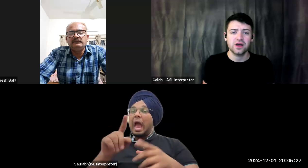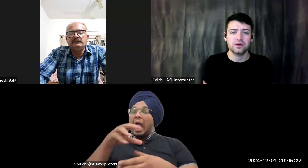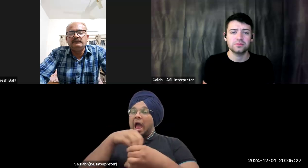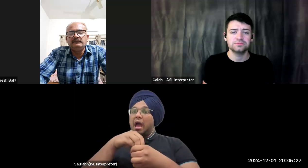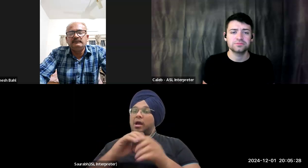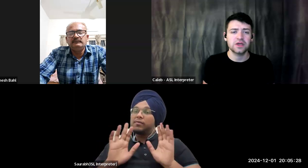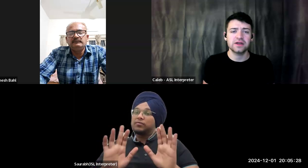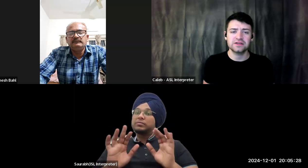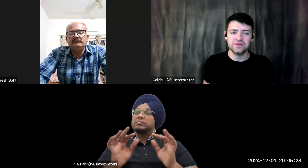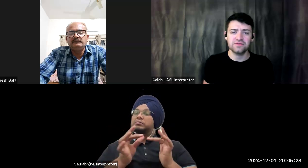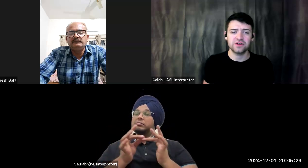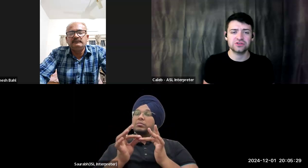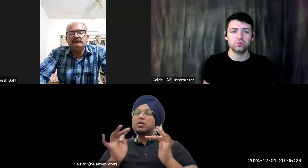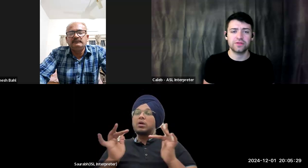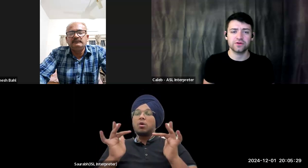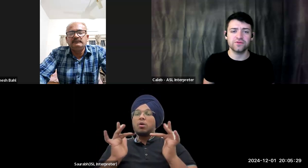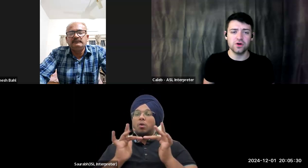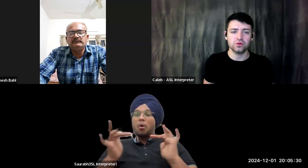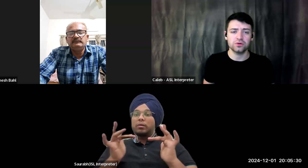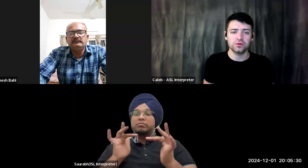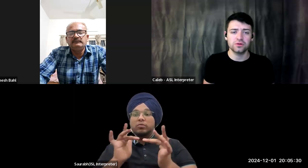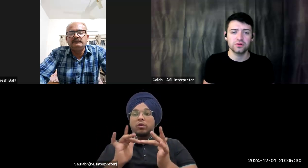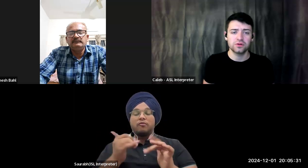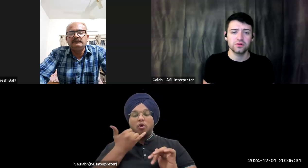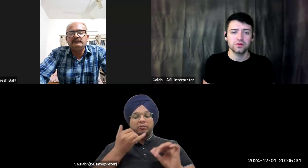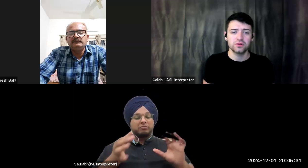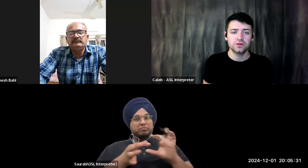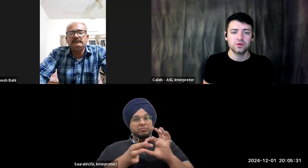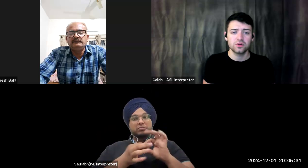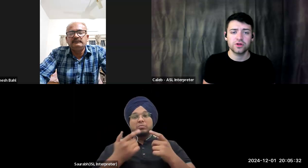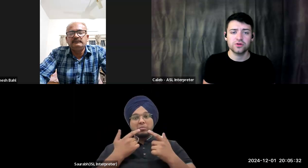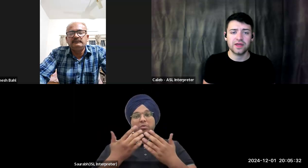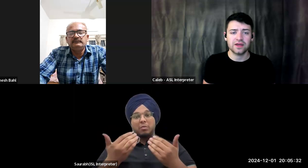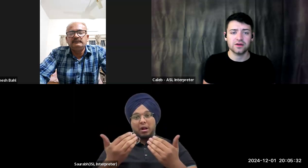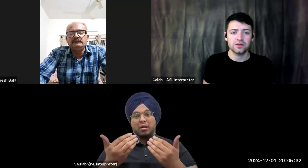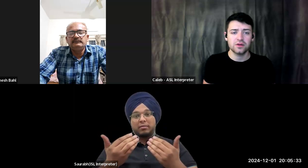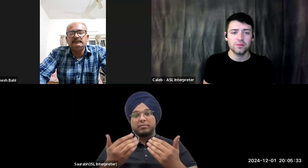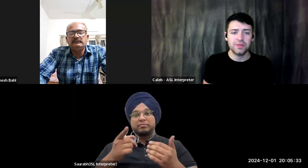connectivity function with your phone